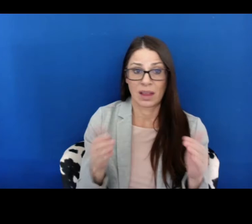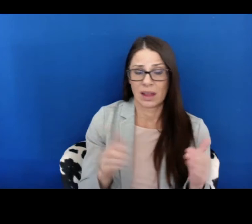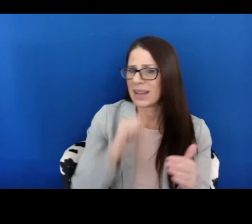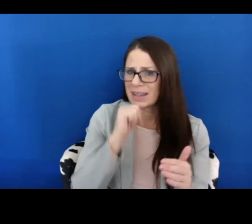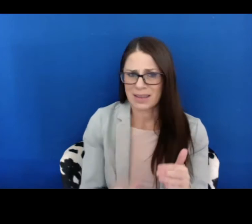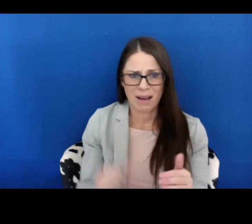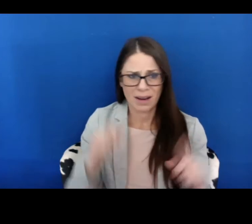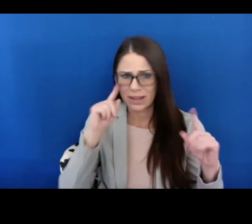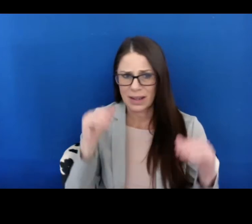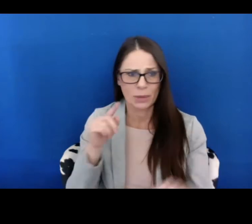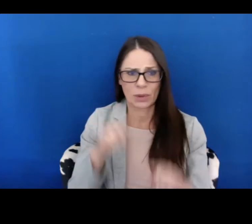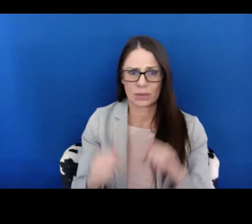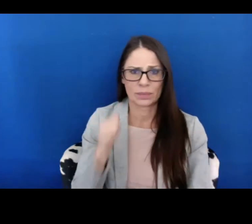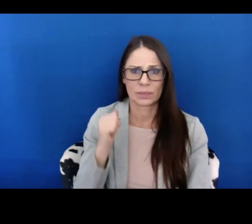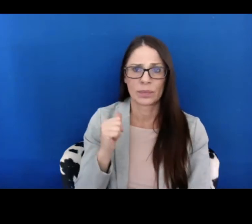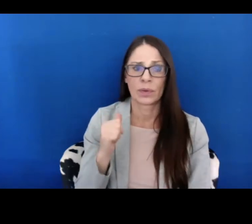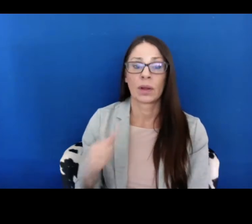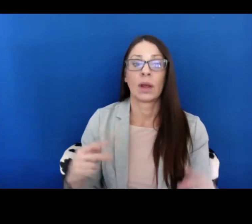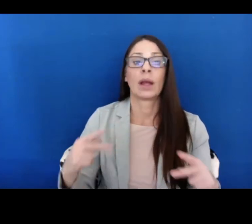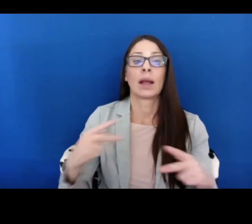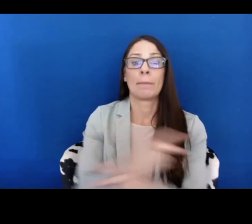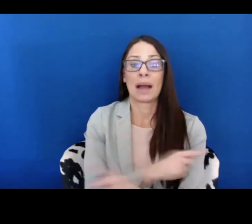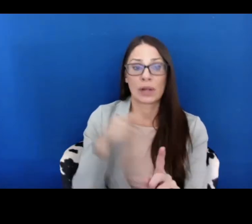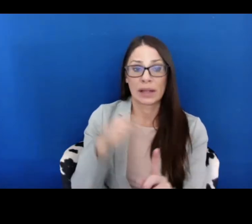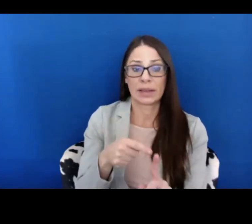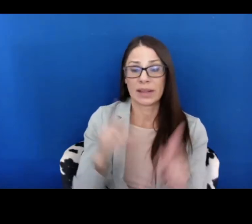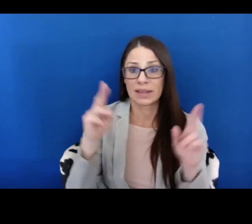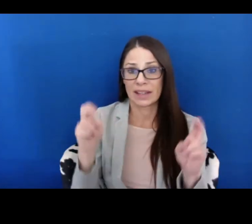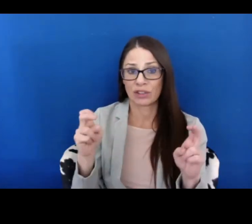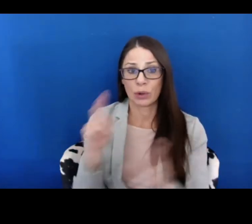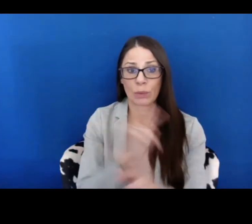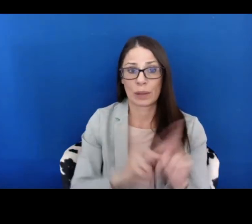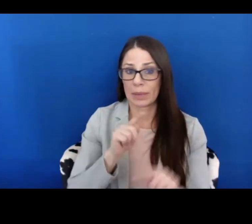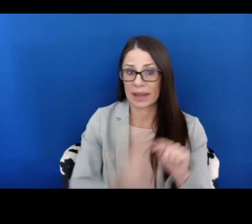15:24:04 Compounding this issue, those who cannot speak for themselves, or who lack and